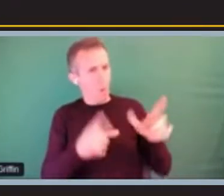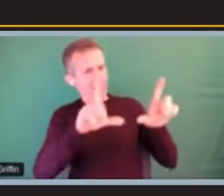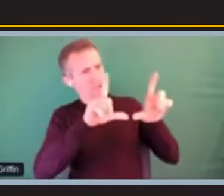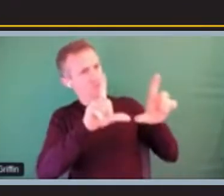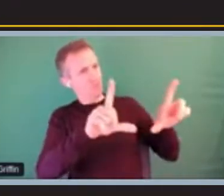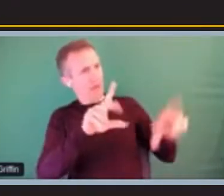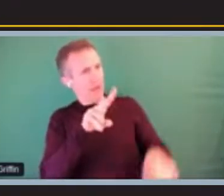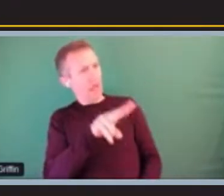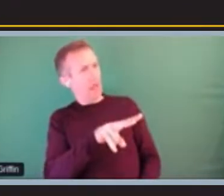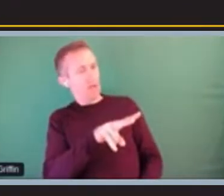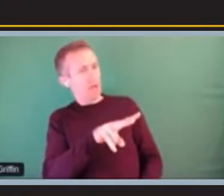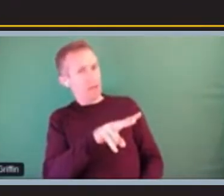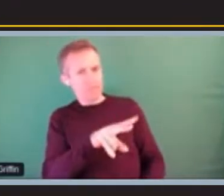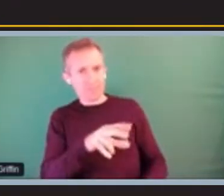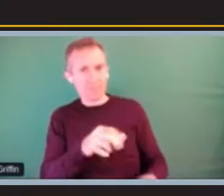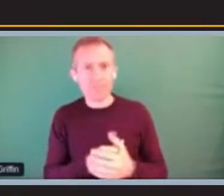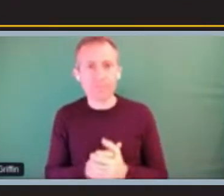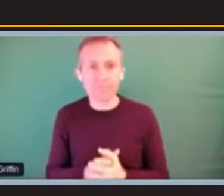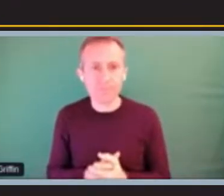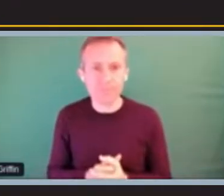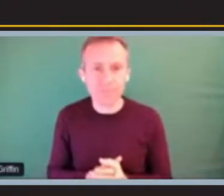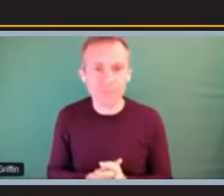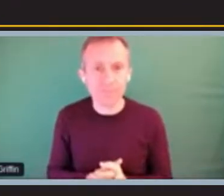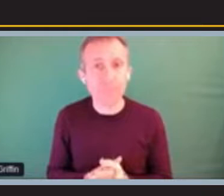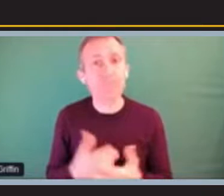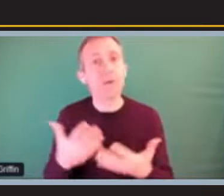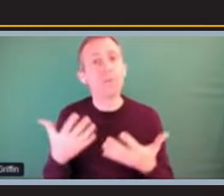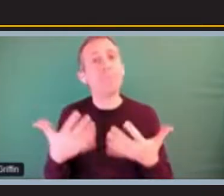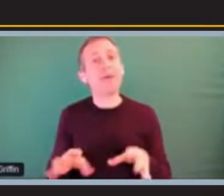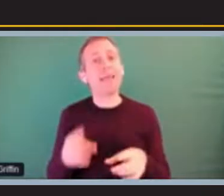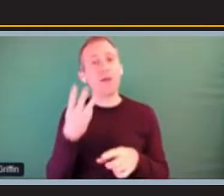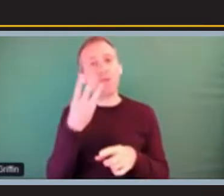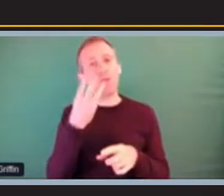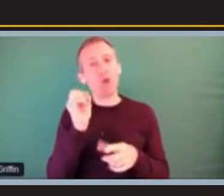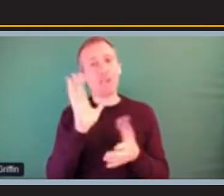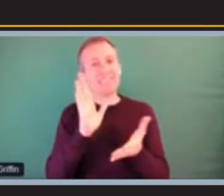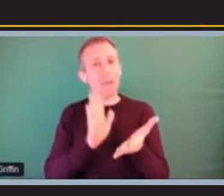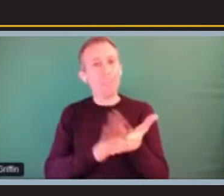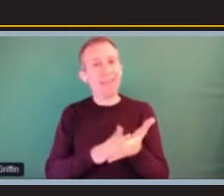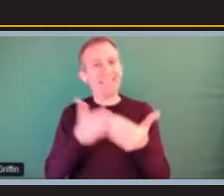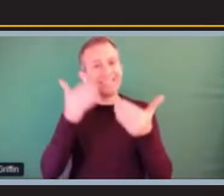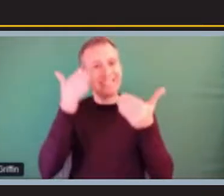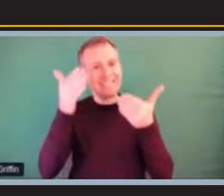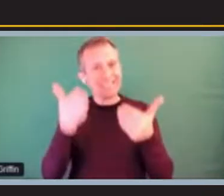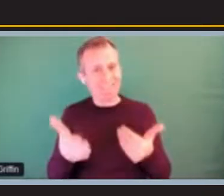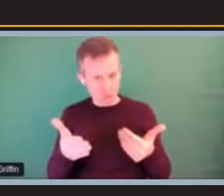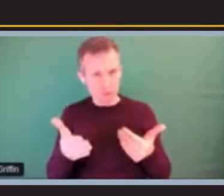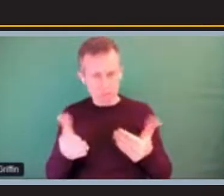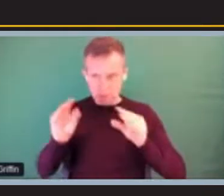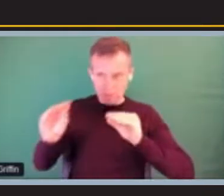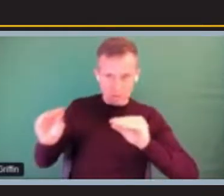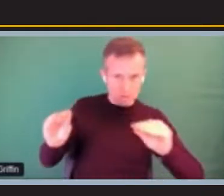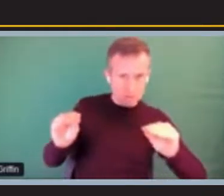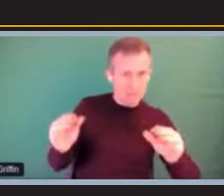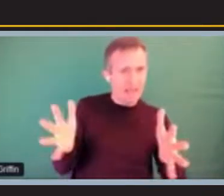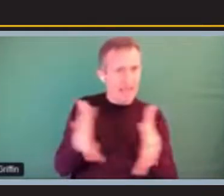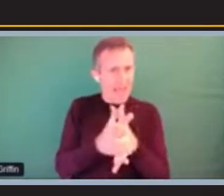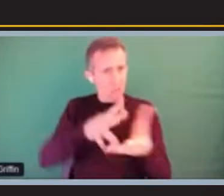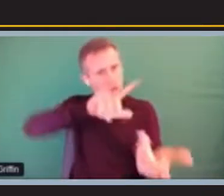We recently designed and ran a thirty-minute session about writing alternative text for images, charts and graphs.